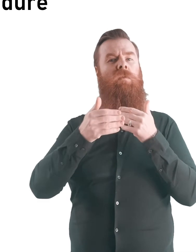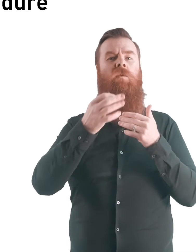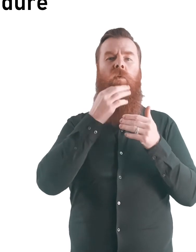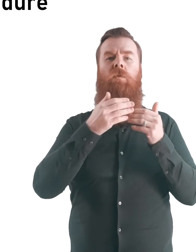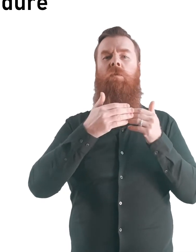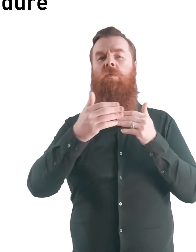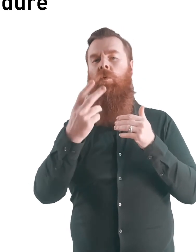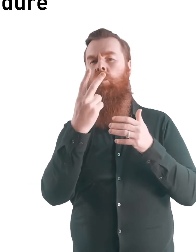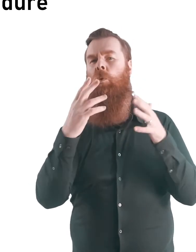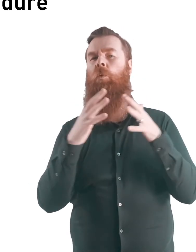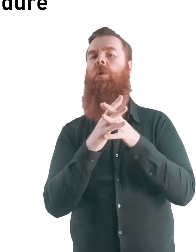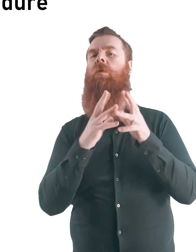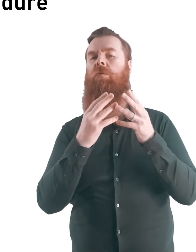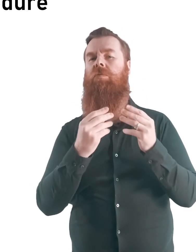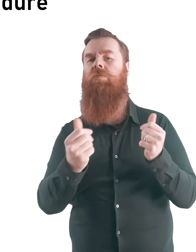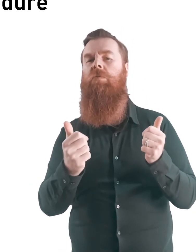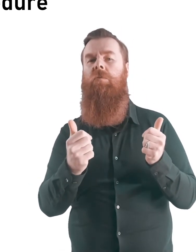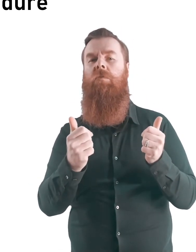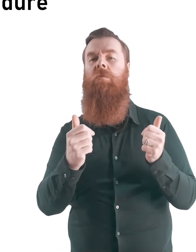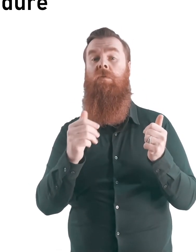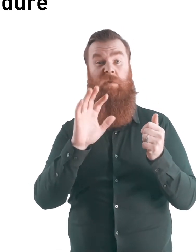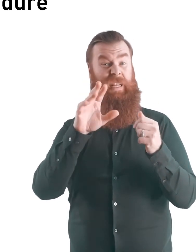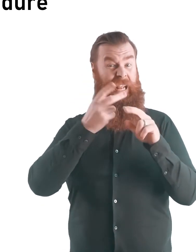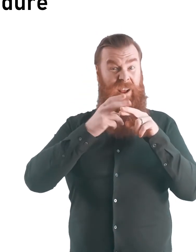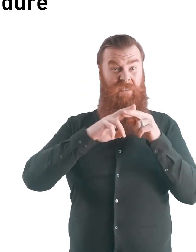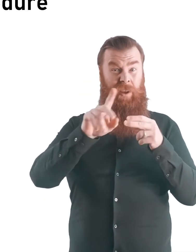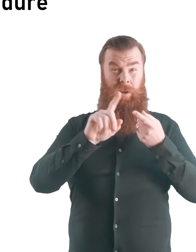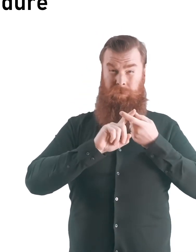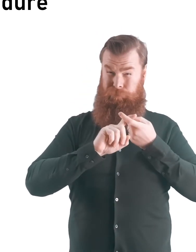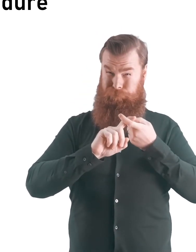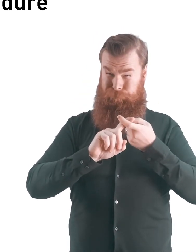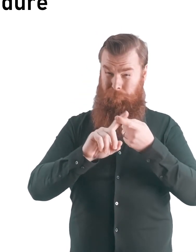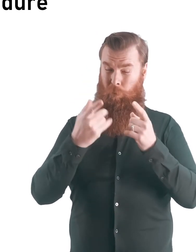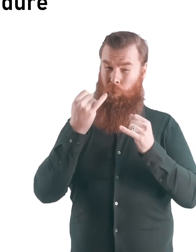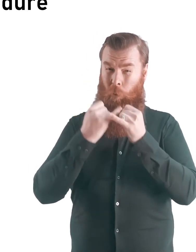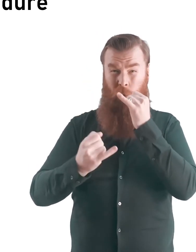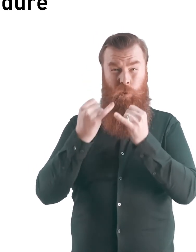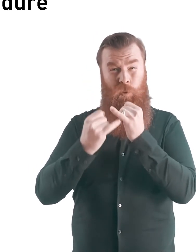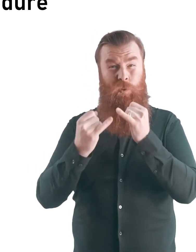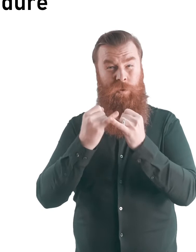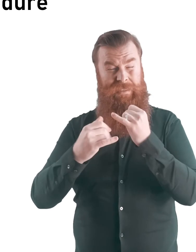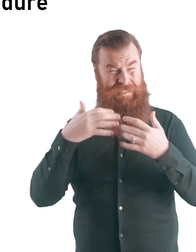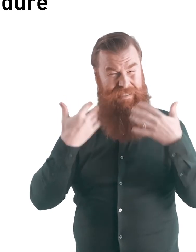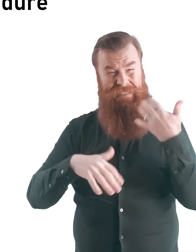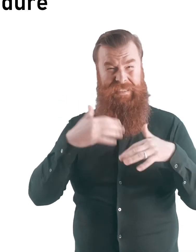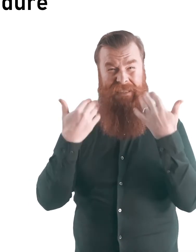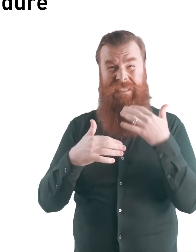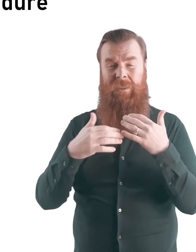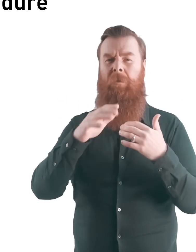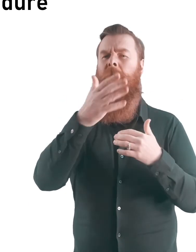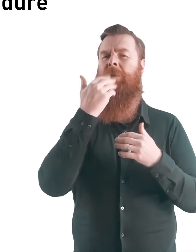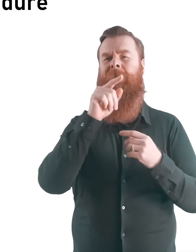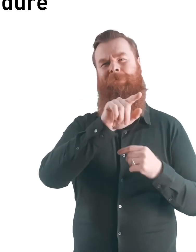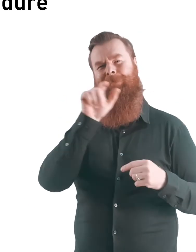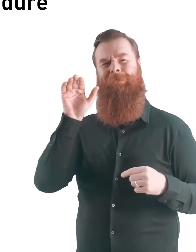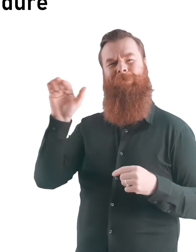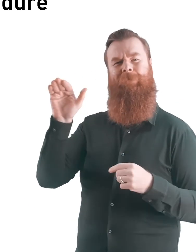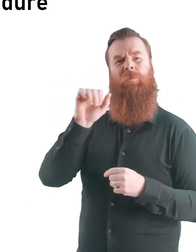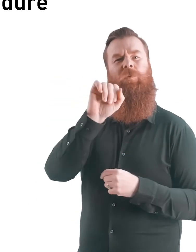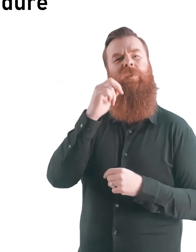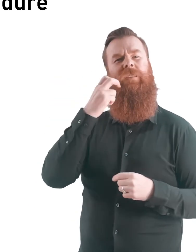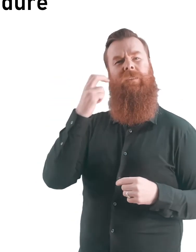If your tooth keeps being sensitive, or gets worse and turns into pain, make sure you contact your dentist.